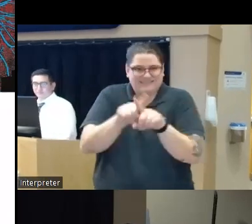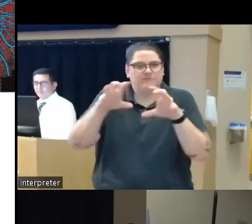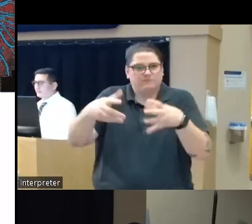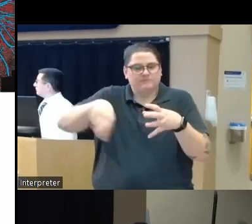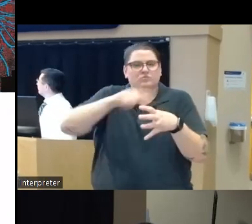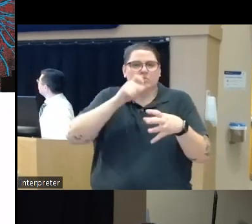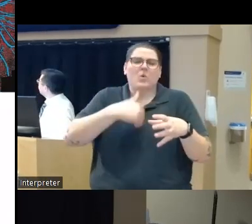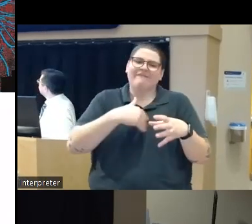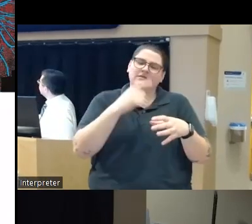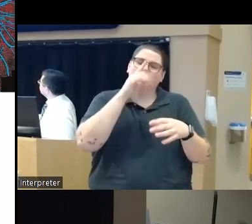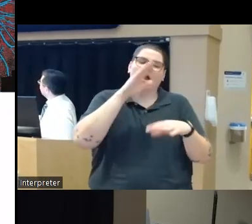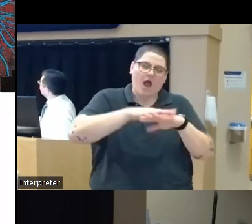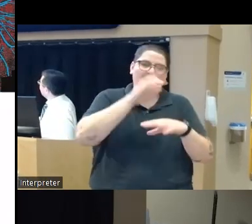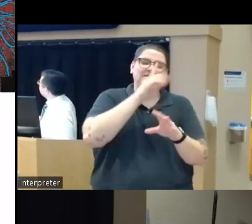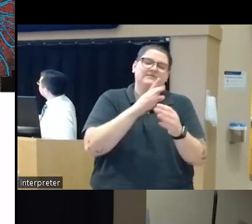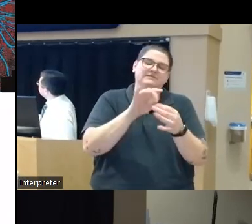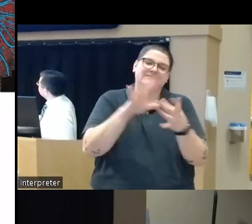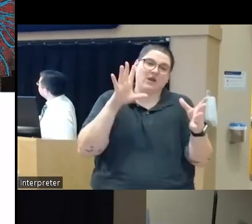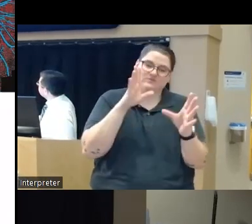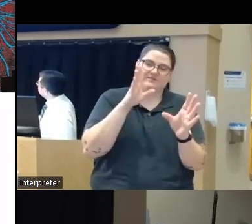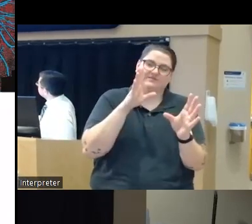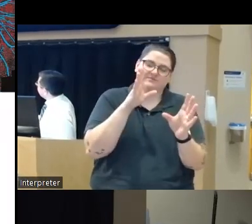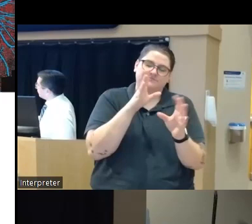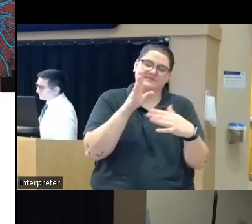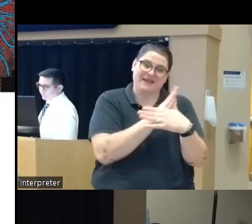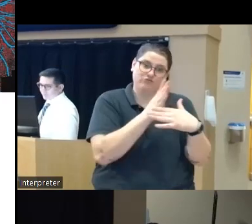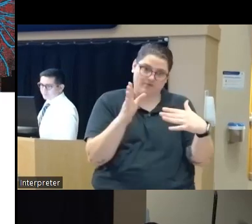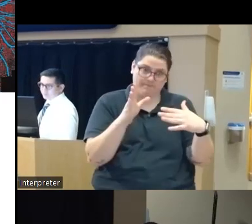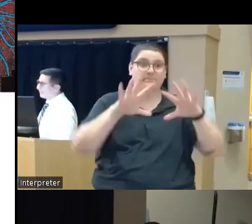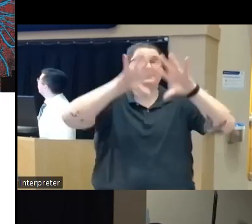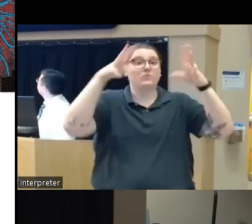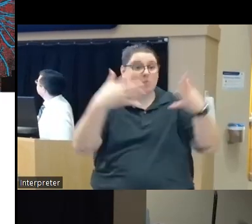Spectrum when we looked at it as an overall group you can see there's some areas where there's uh